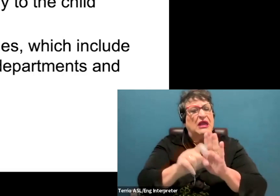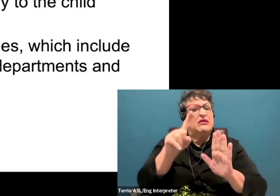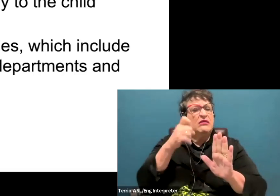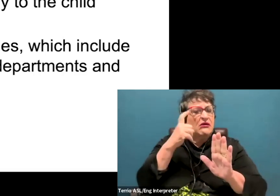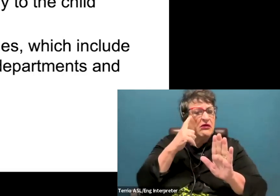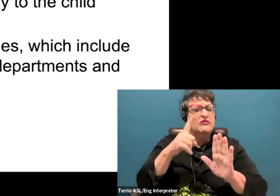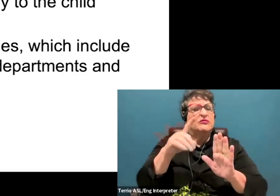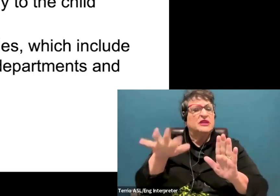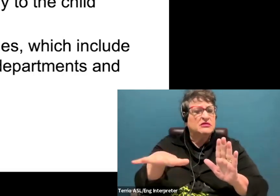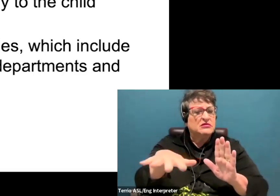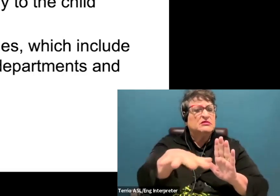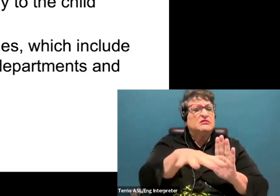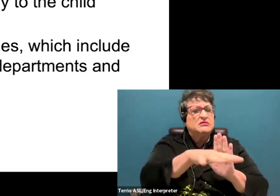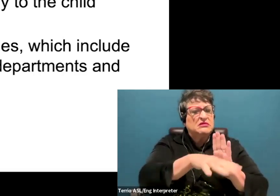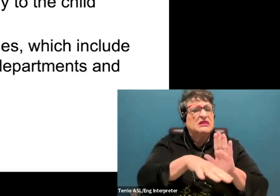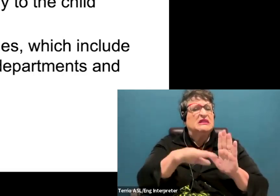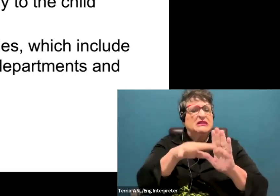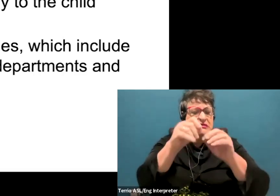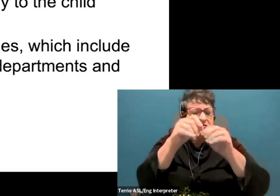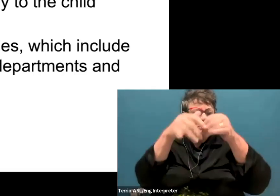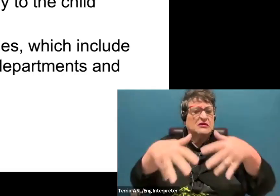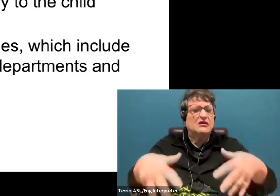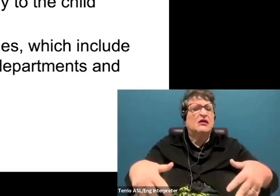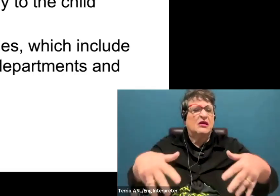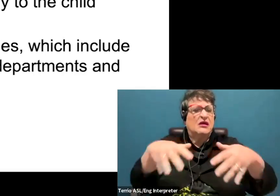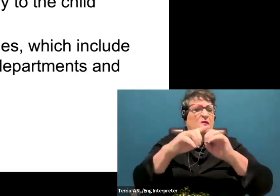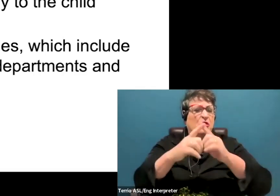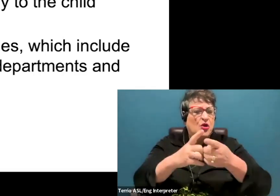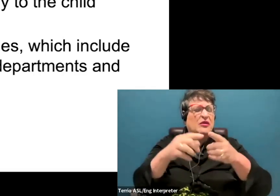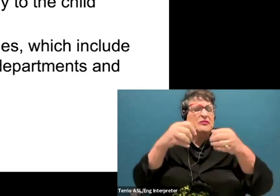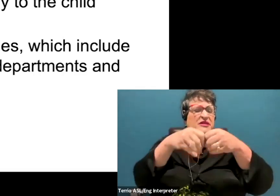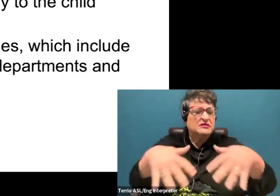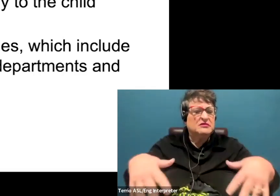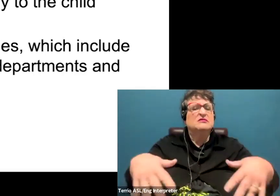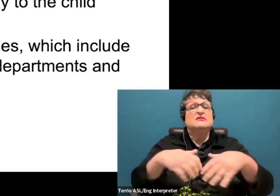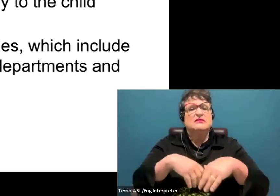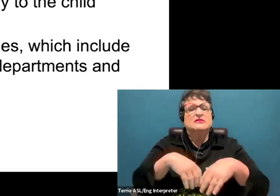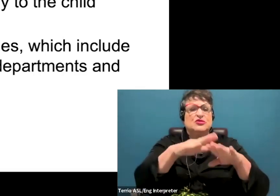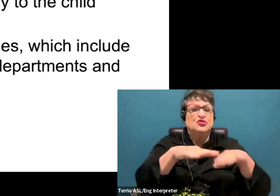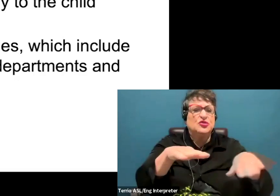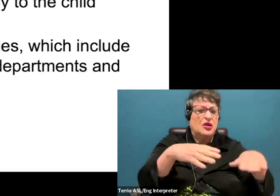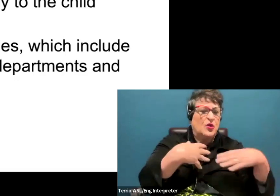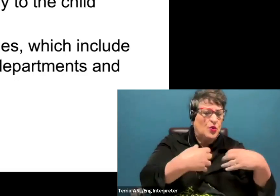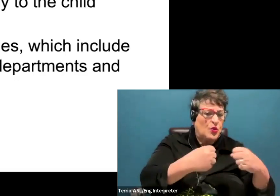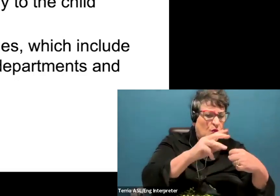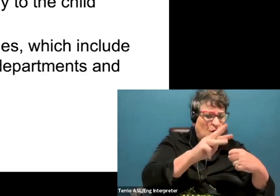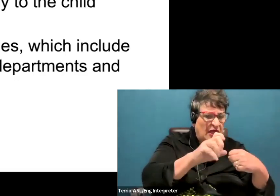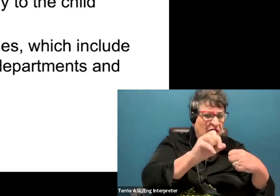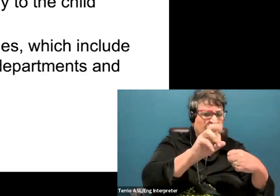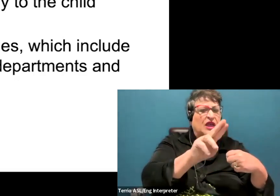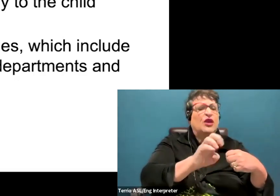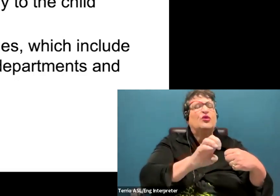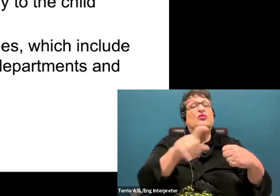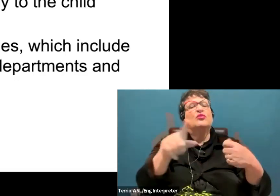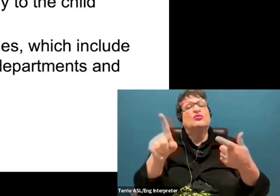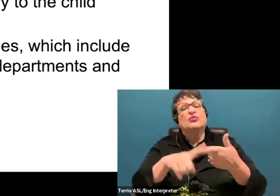and their departments and agencies. So this would include, of course, the child welfare system. It also includes courts.